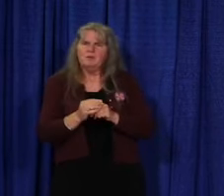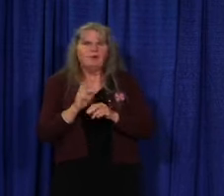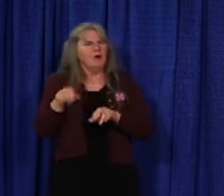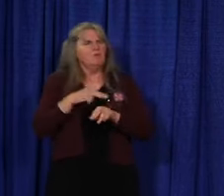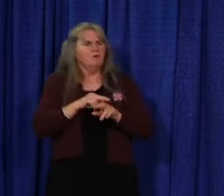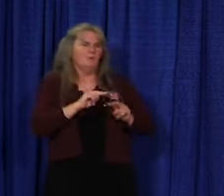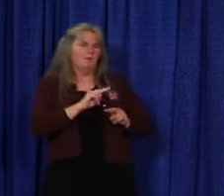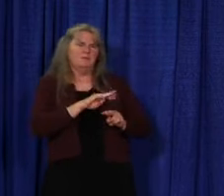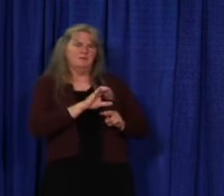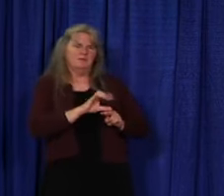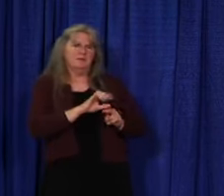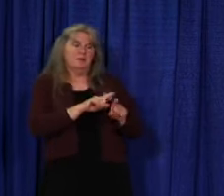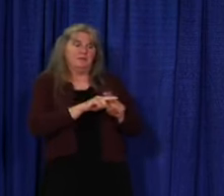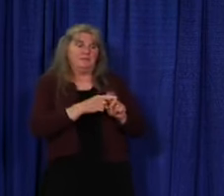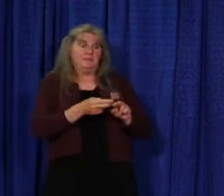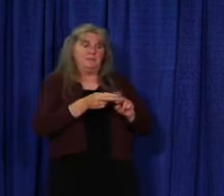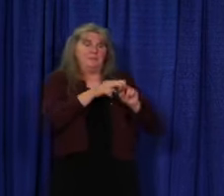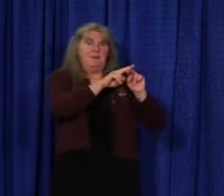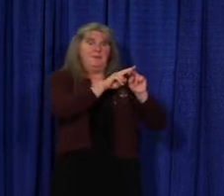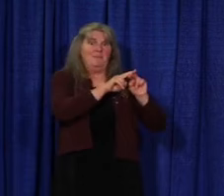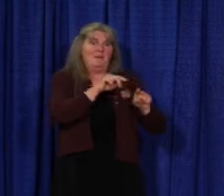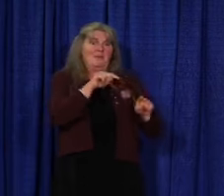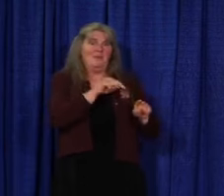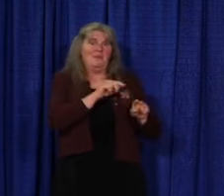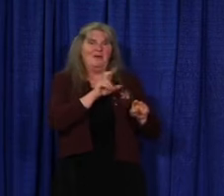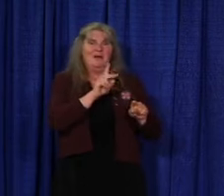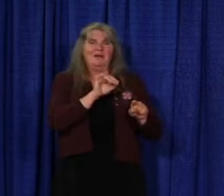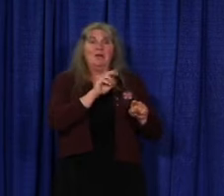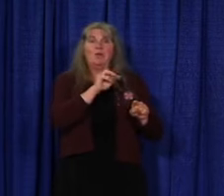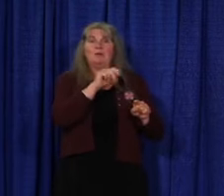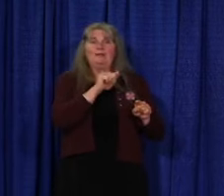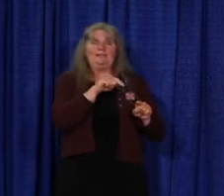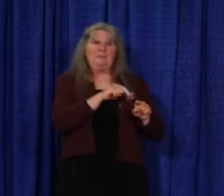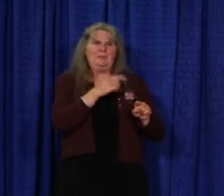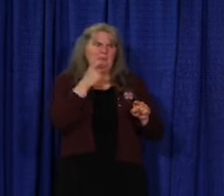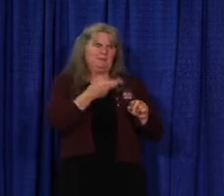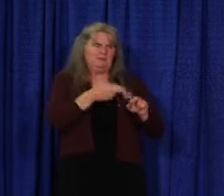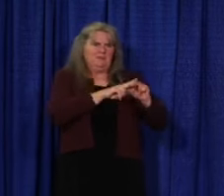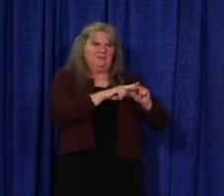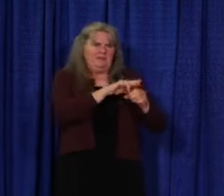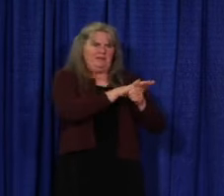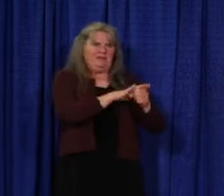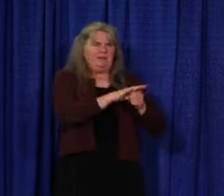watching BC end with the recent rises in cases it primarily in the Kelowna area, I have to